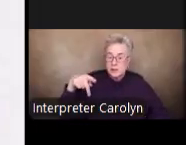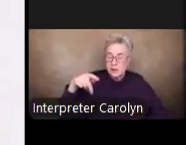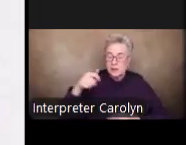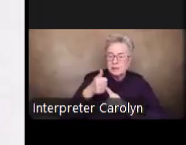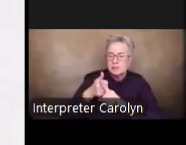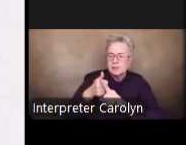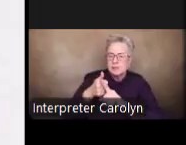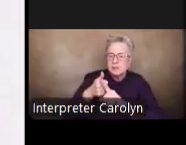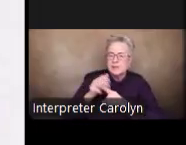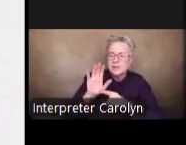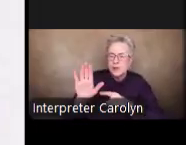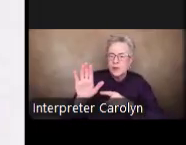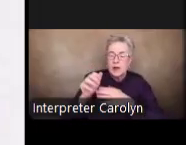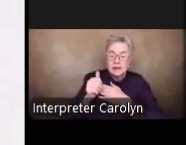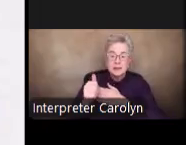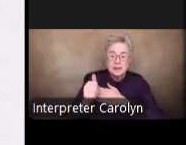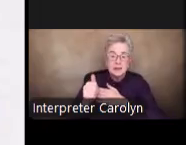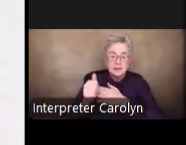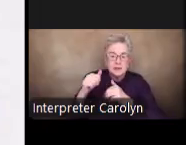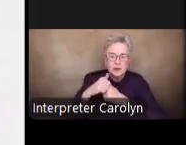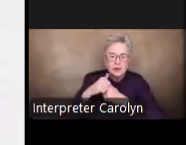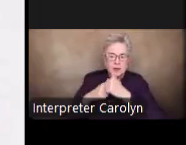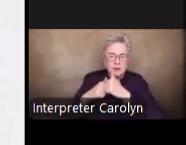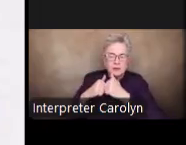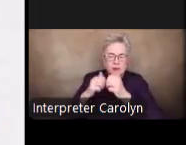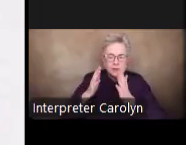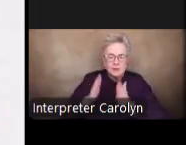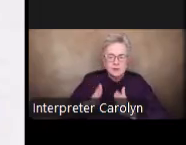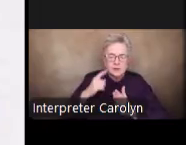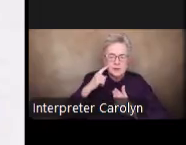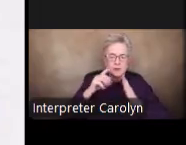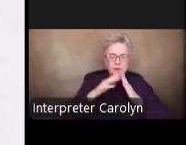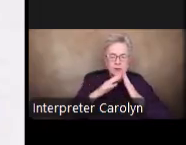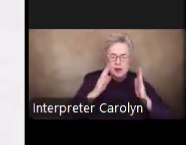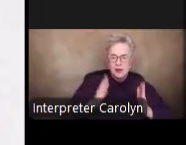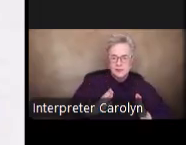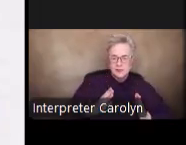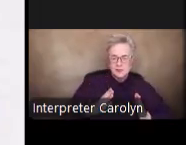contractor specializing in communication construction. So